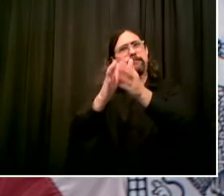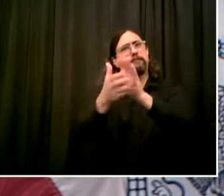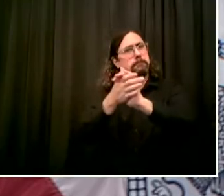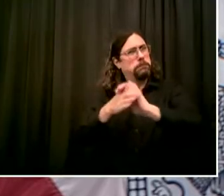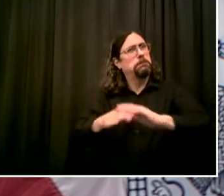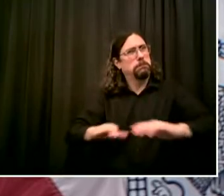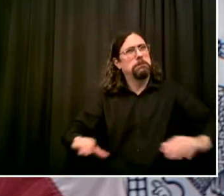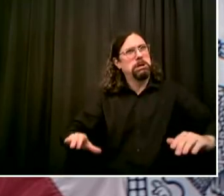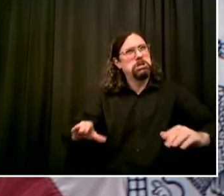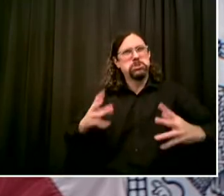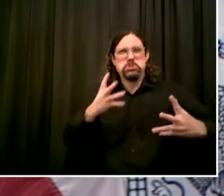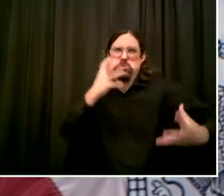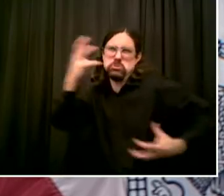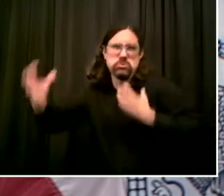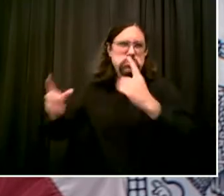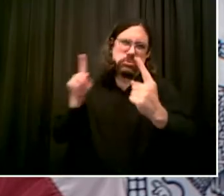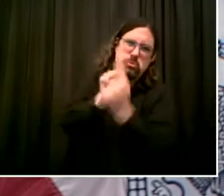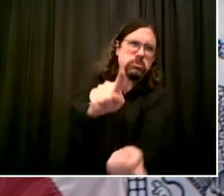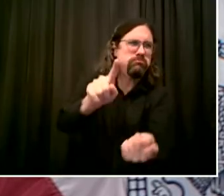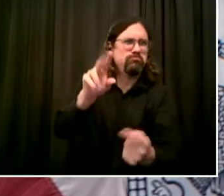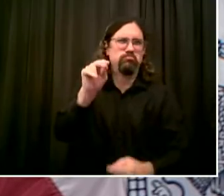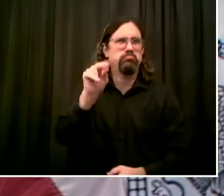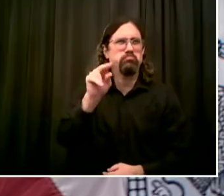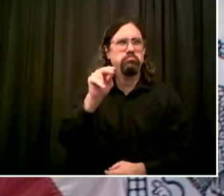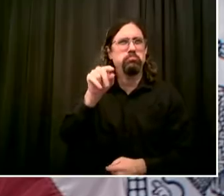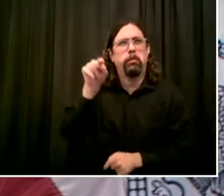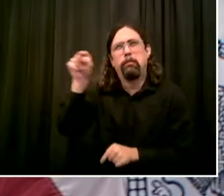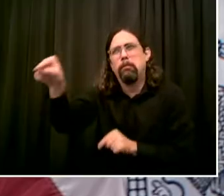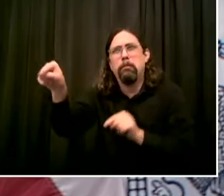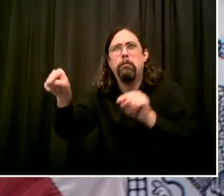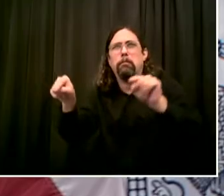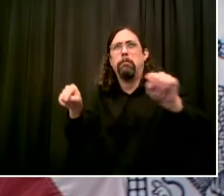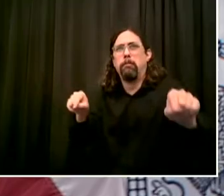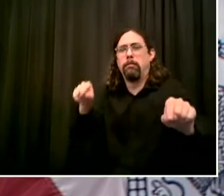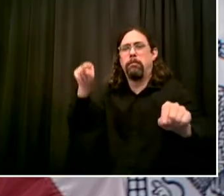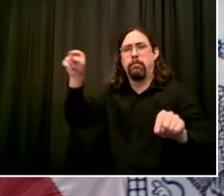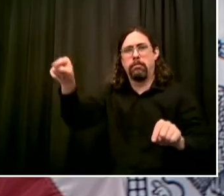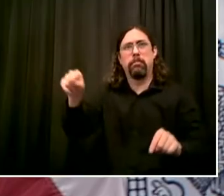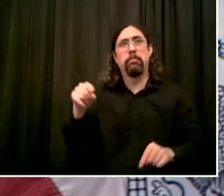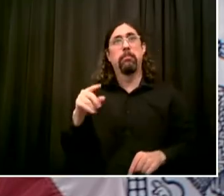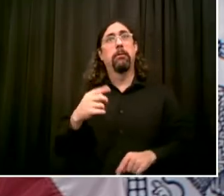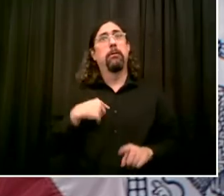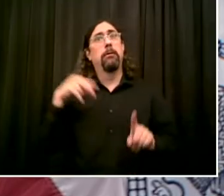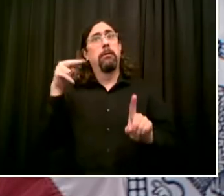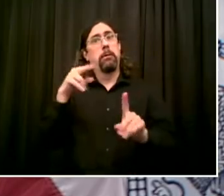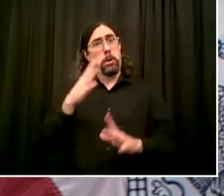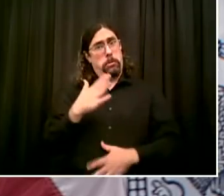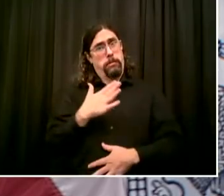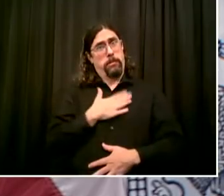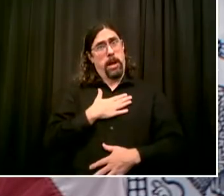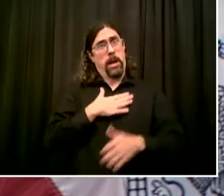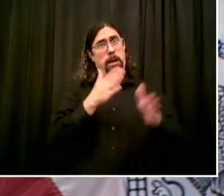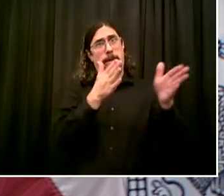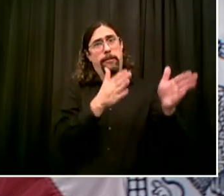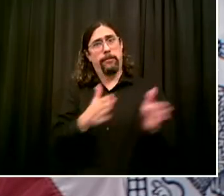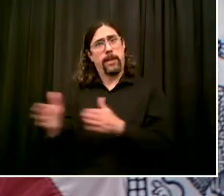BEING RAISED AROUND THE CITY, THAT VAST AJMORITY OF PEOPLE HAVE BEEN PEACEFUL . THERE WERE A FEW THAT HAVE CHOSEN VIOLENCE OF THAT LWIL VNEER BE ACCEPTED. THE QUESTION IS GOING ON WITH